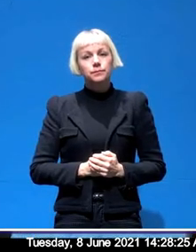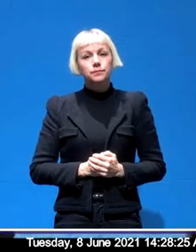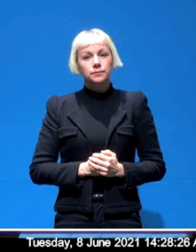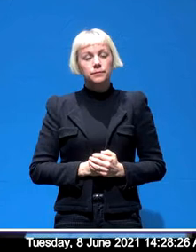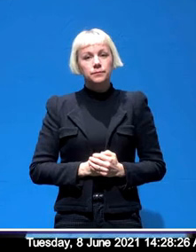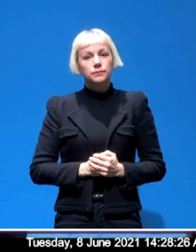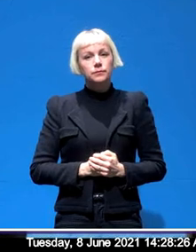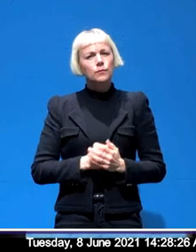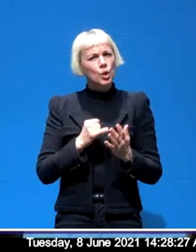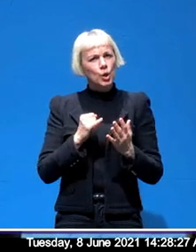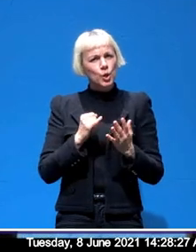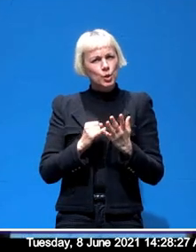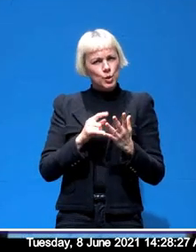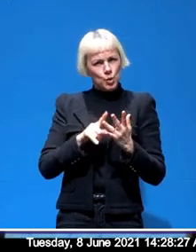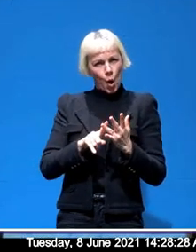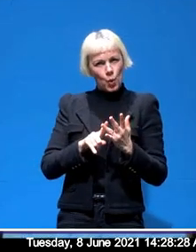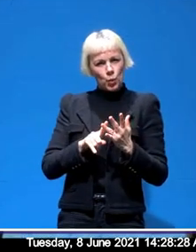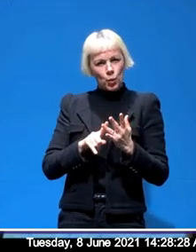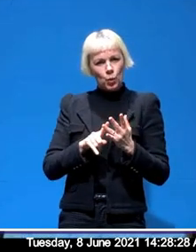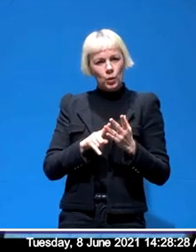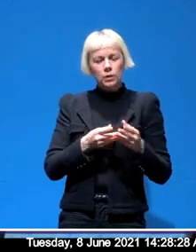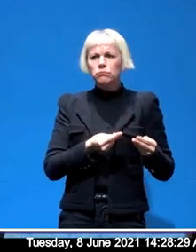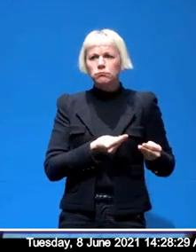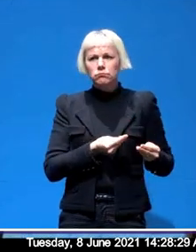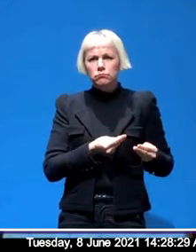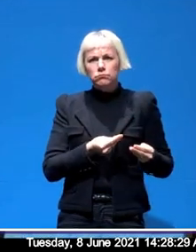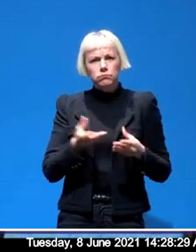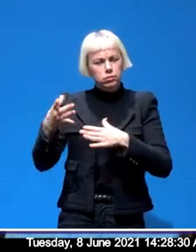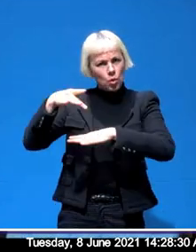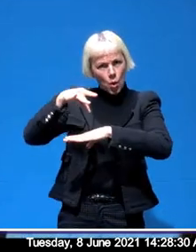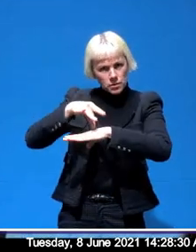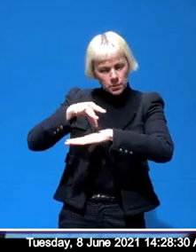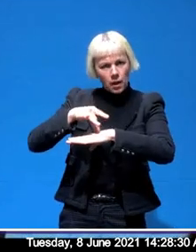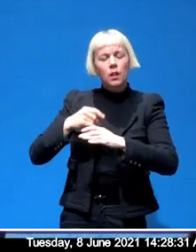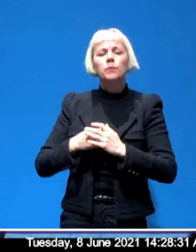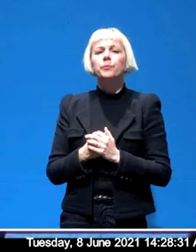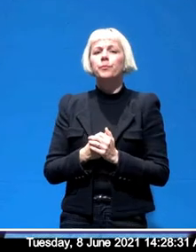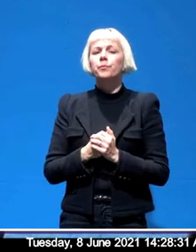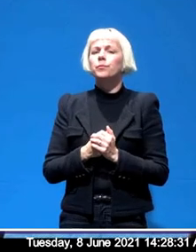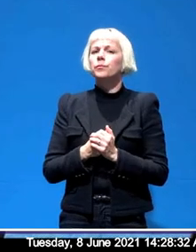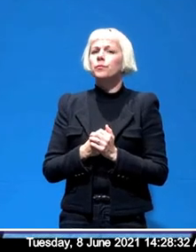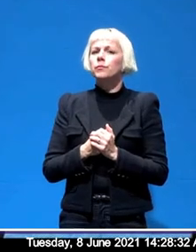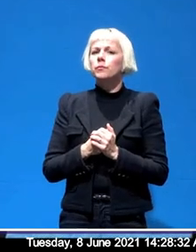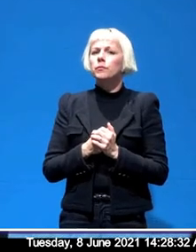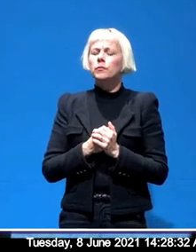So how does that work? The underlying incidents are identified as insignificant but the fact of